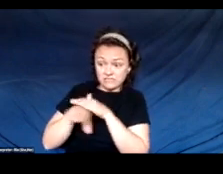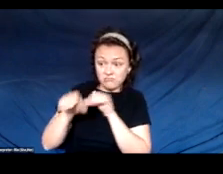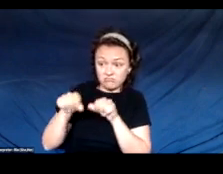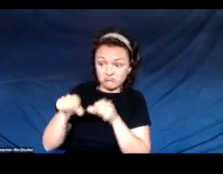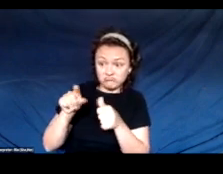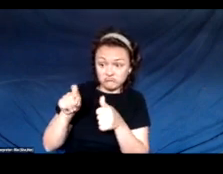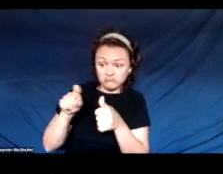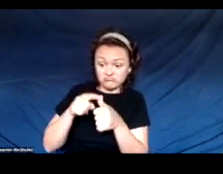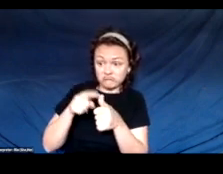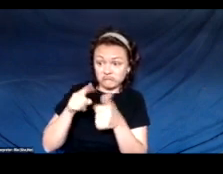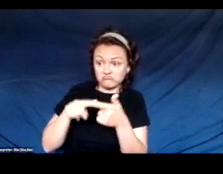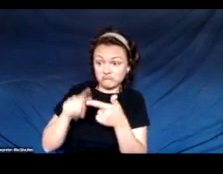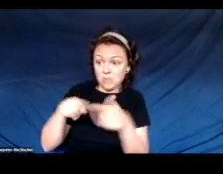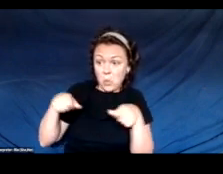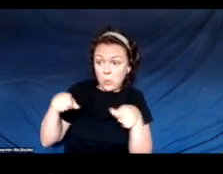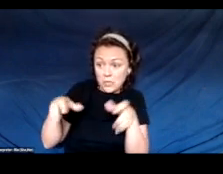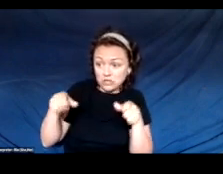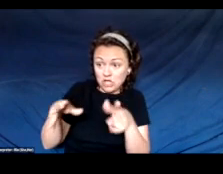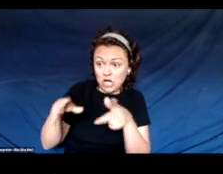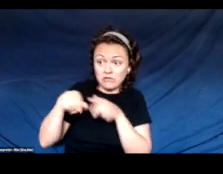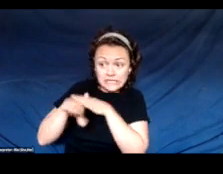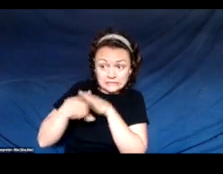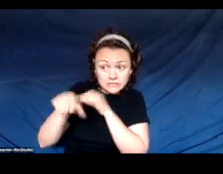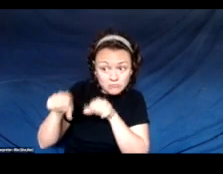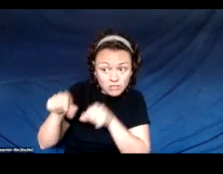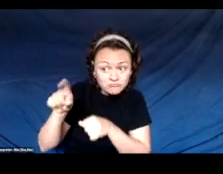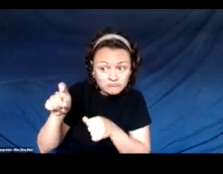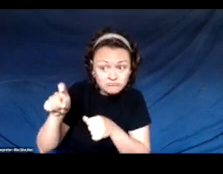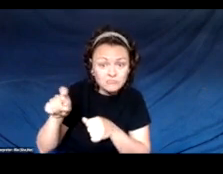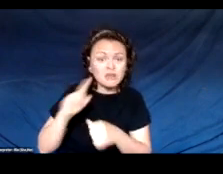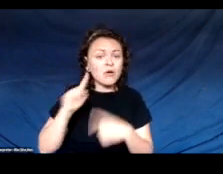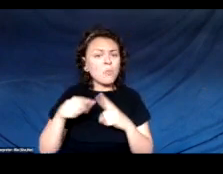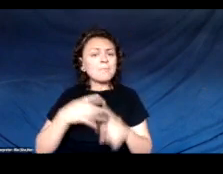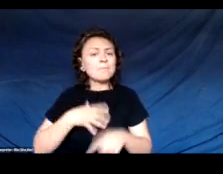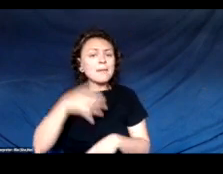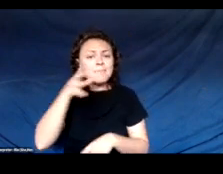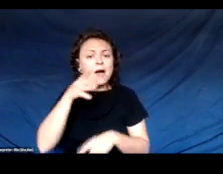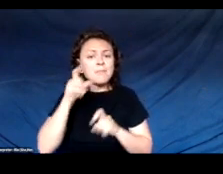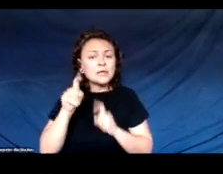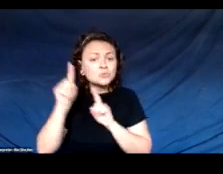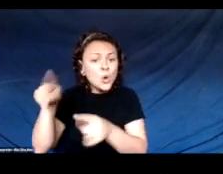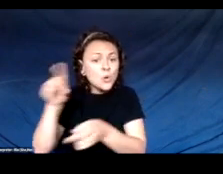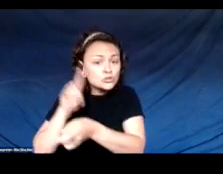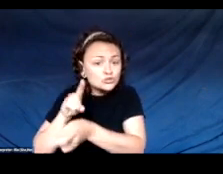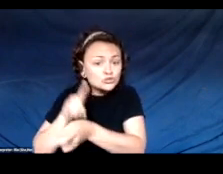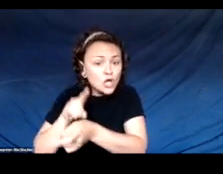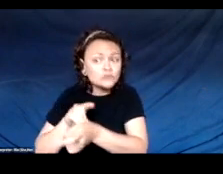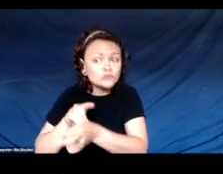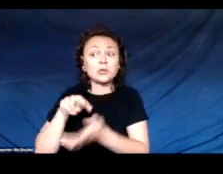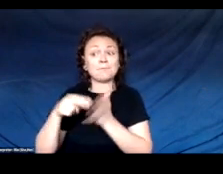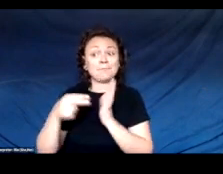My mom has to take them to the Dr. Will the Dr. explain it in terms that she can